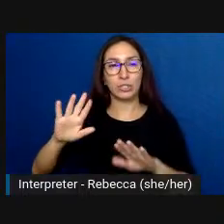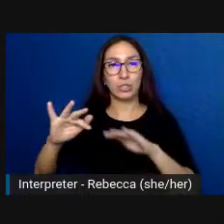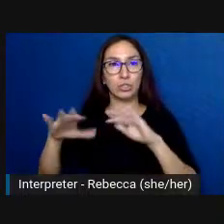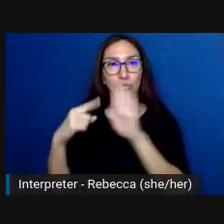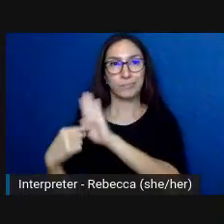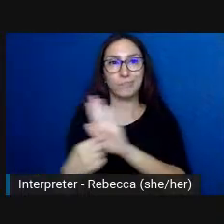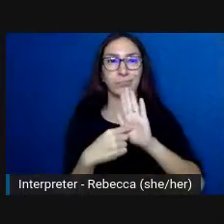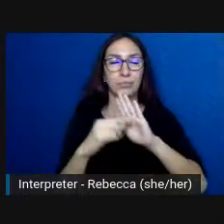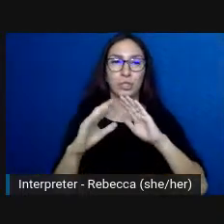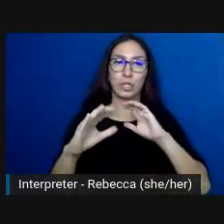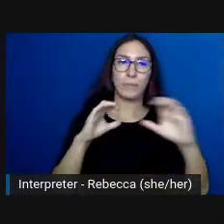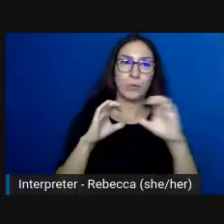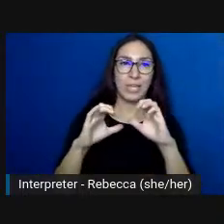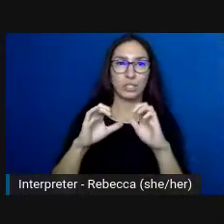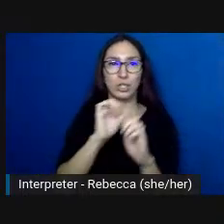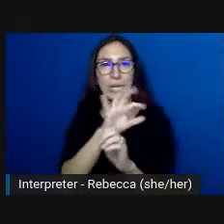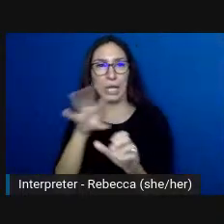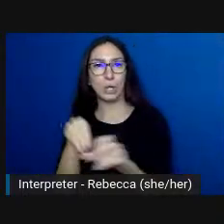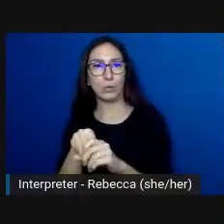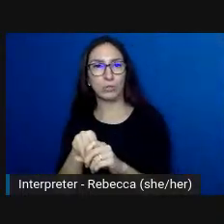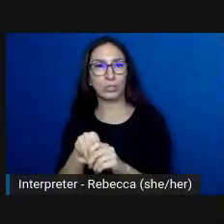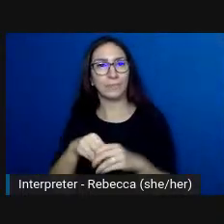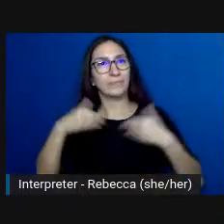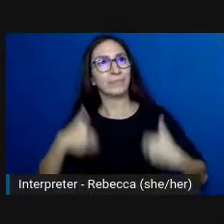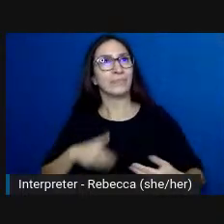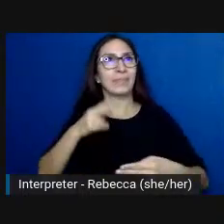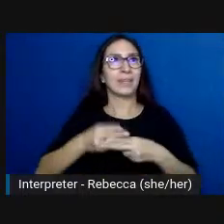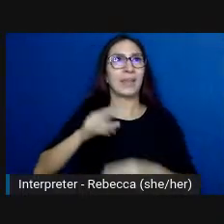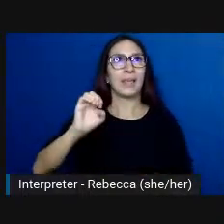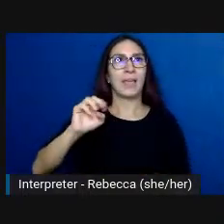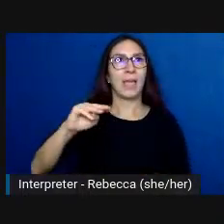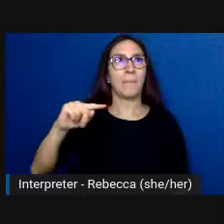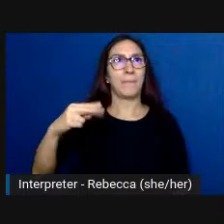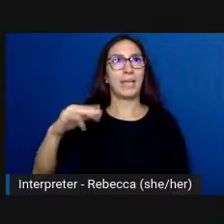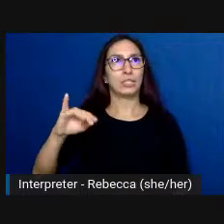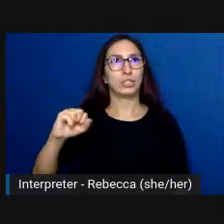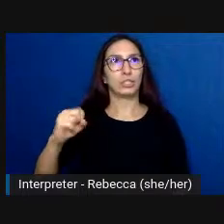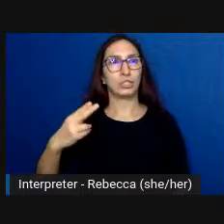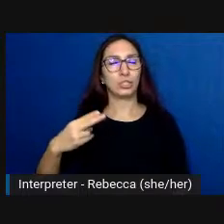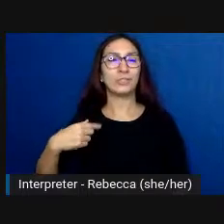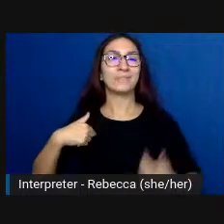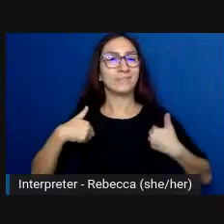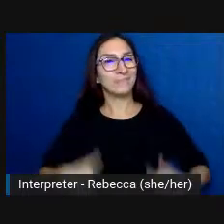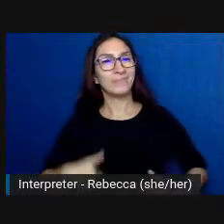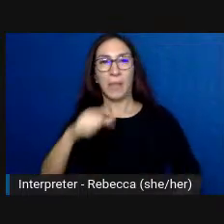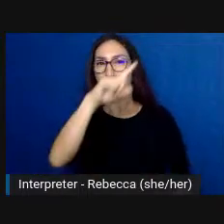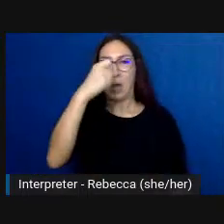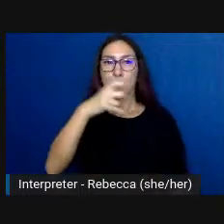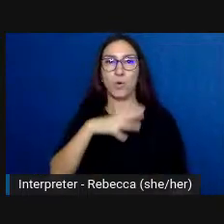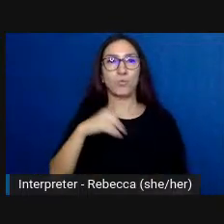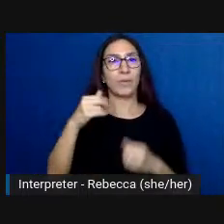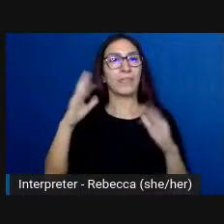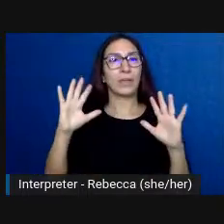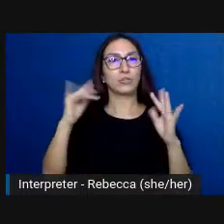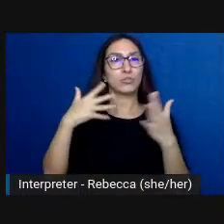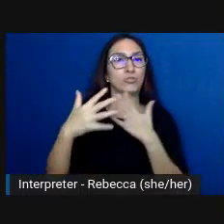a picture is worth 1000 words how ALT TEXT communicates accessibility and inclusion. My name is